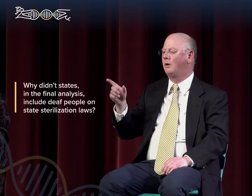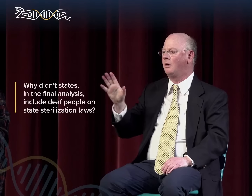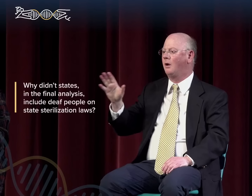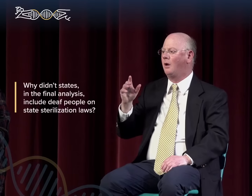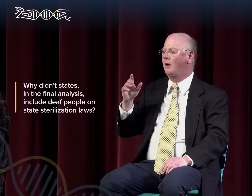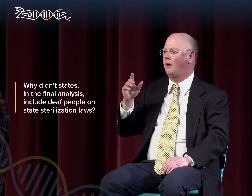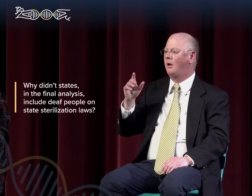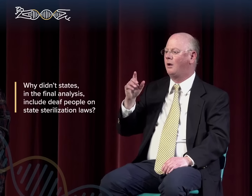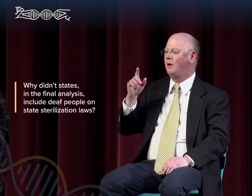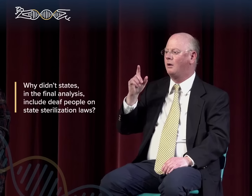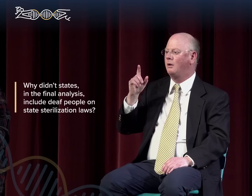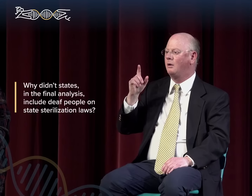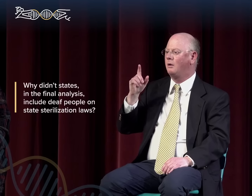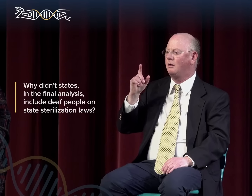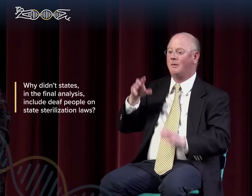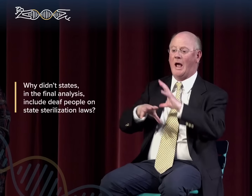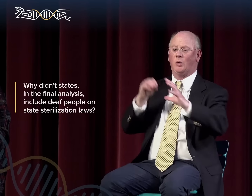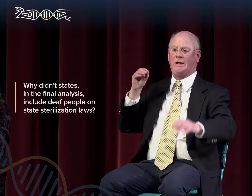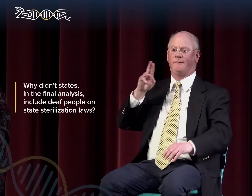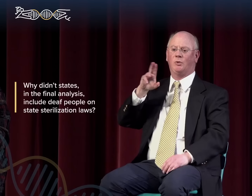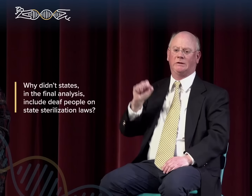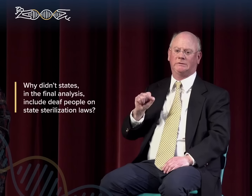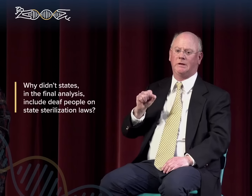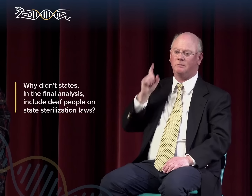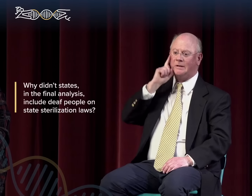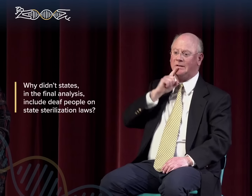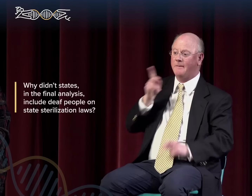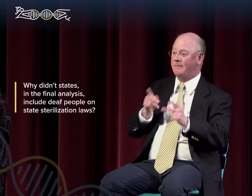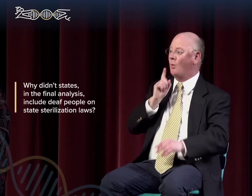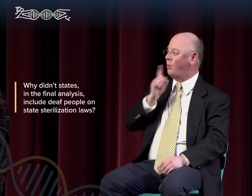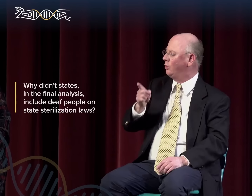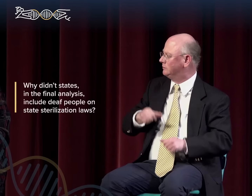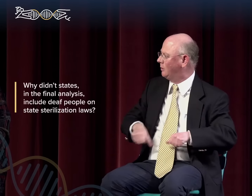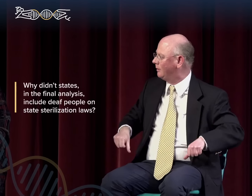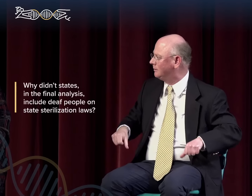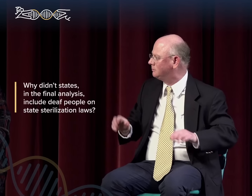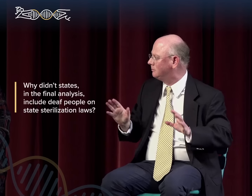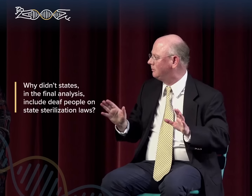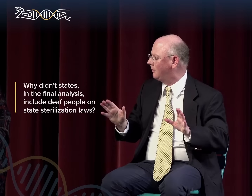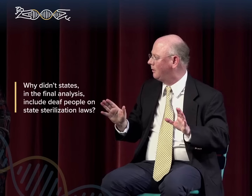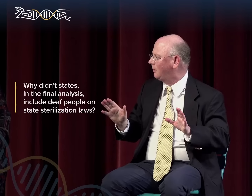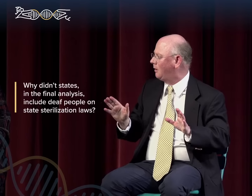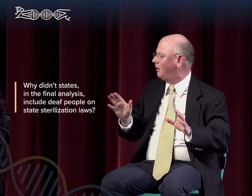To be clear, outside of the US Deaf people were sterilized.